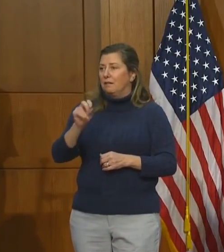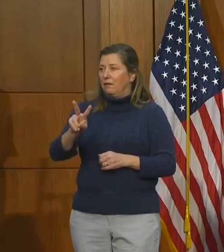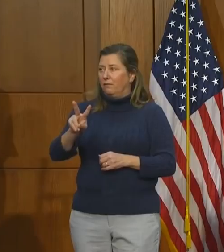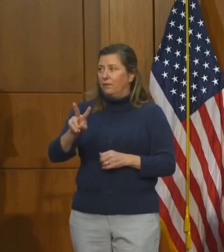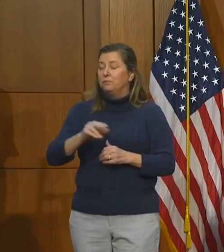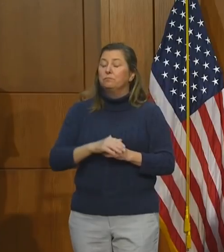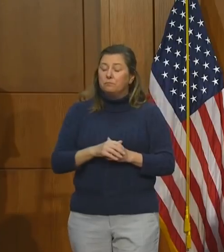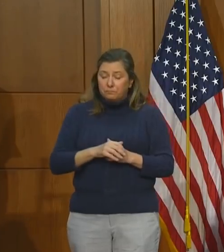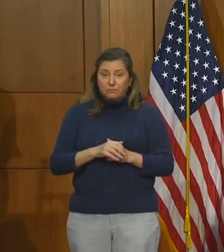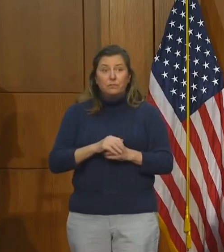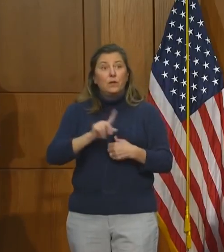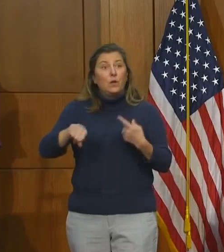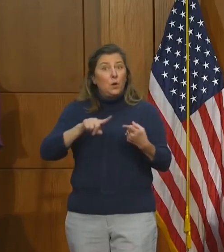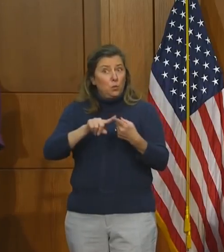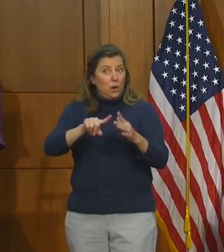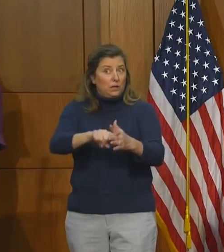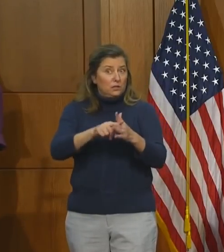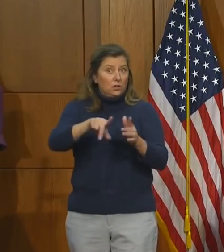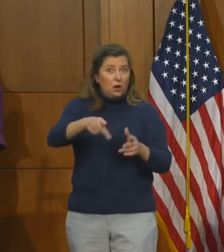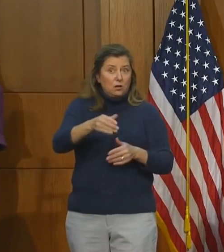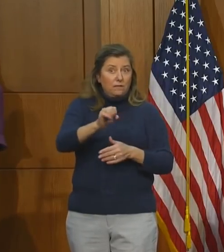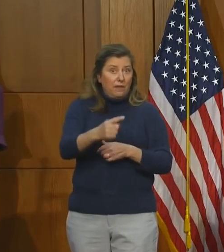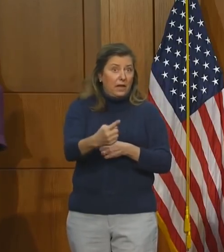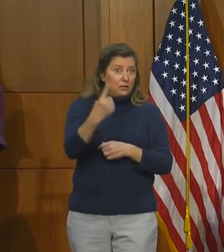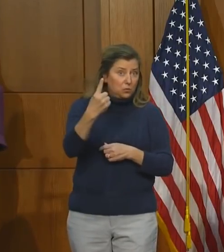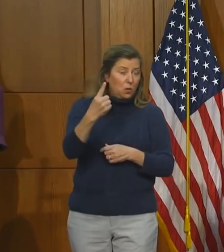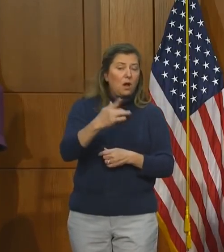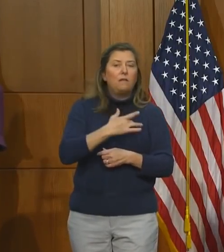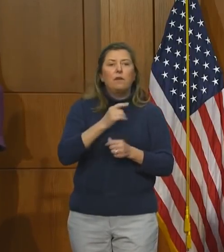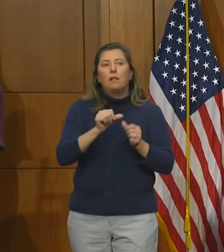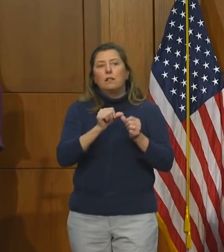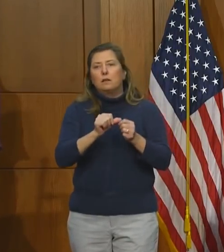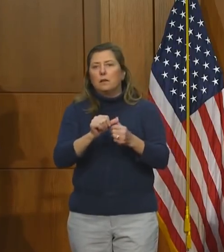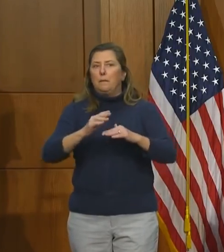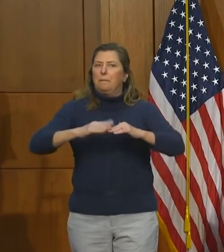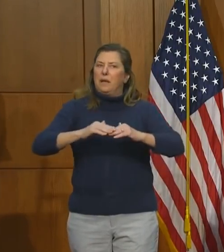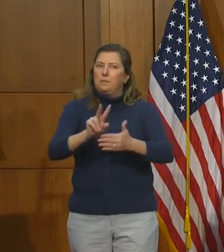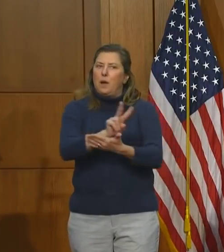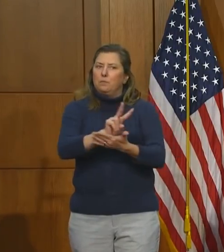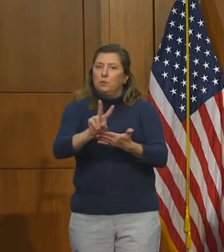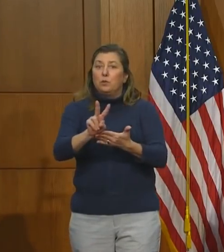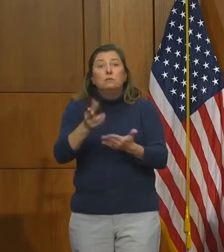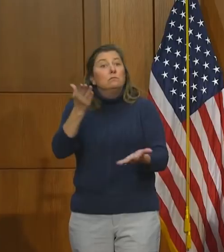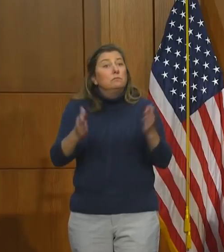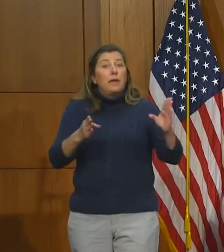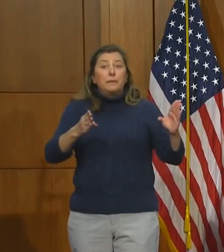POSTED ON OUR WEBSITE VIRGINIA DOT GOV. WHEN WE ENTER PHASE